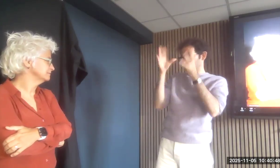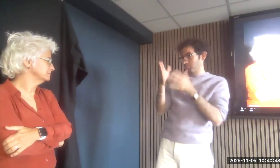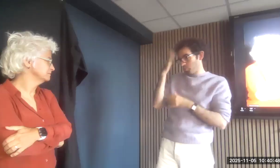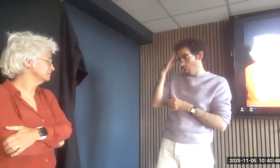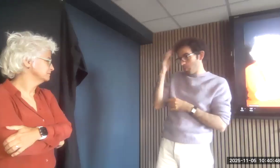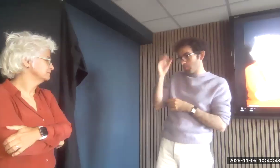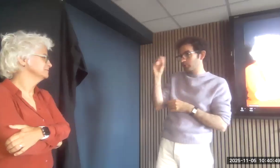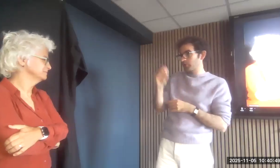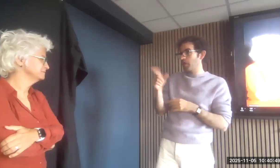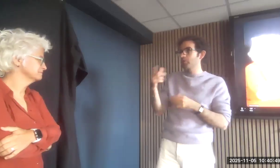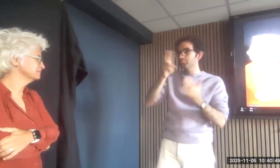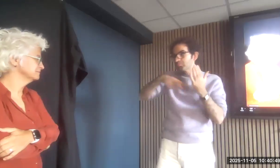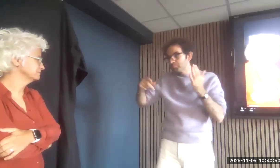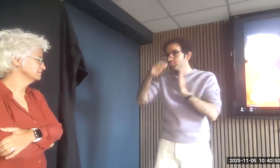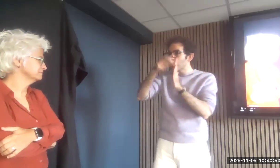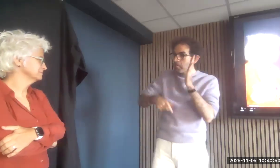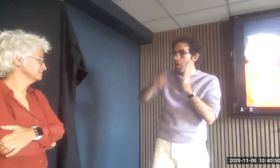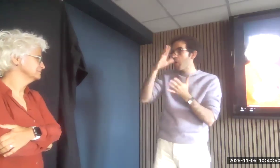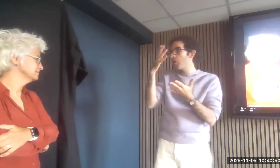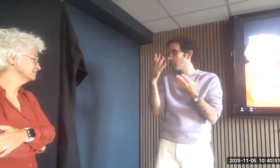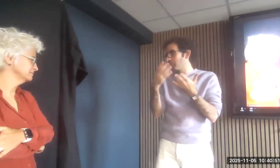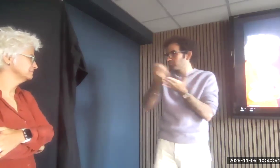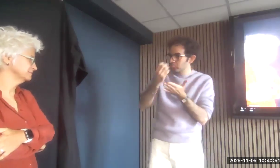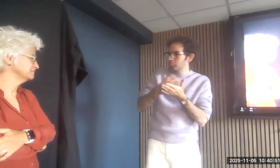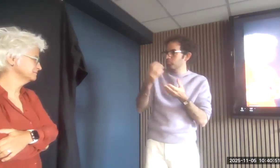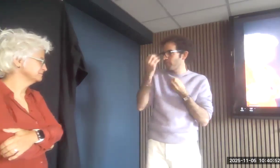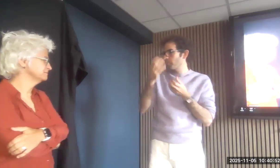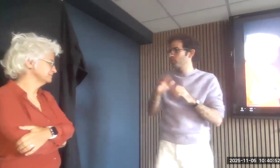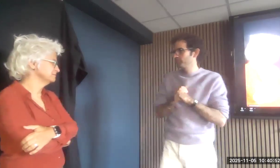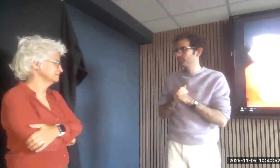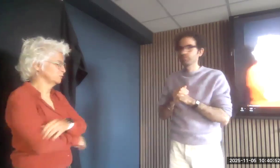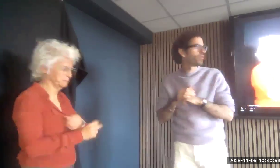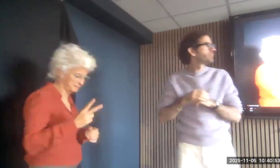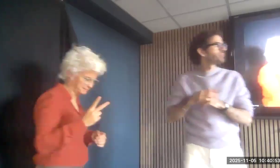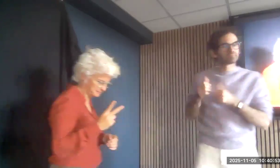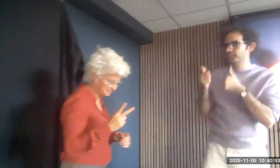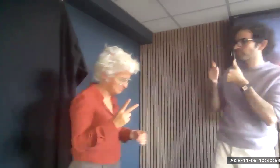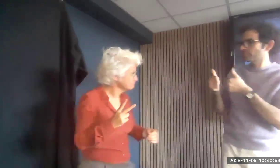I do… I'm not entirely sure if we know the percentage necessarily of